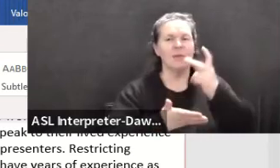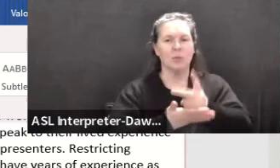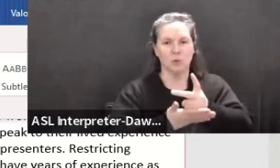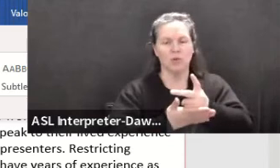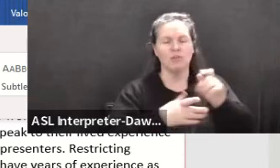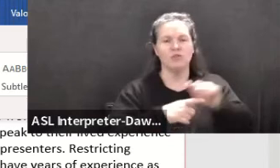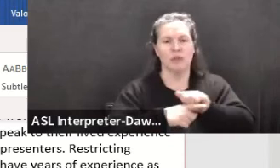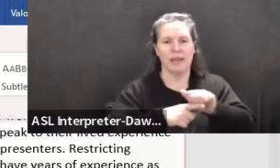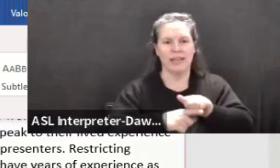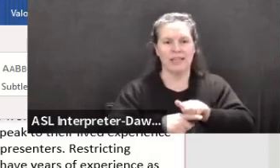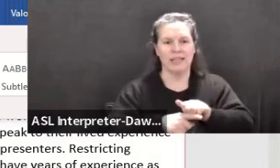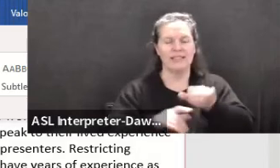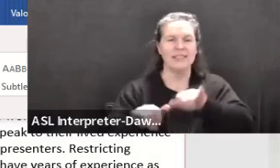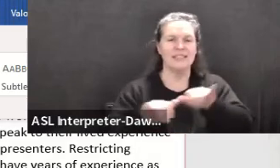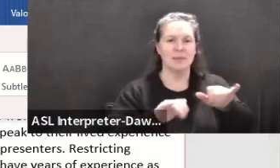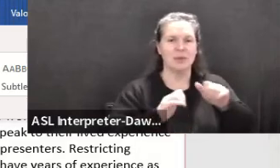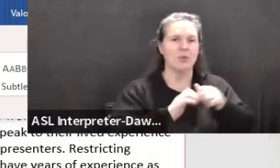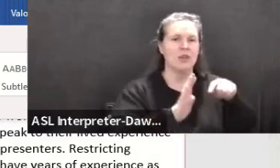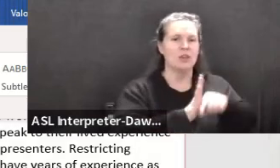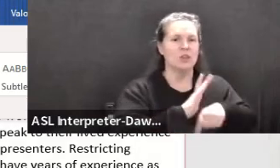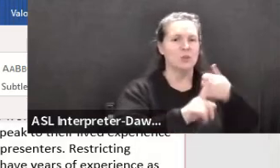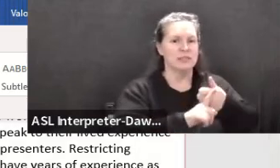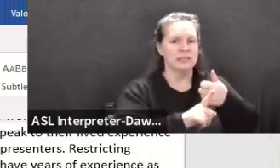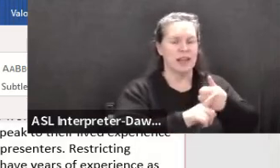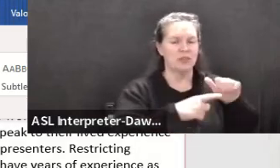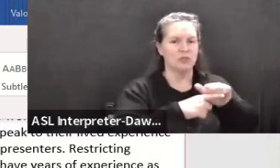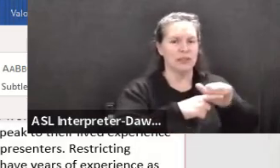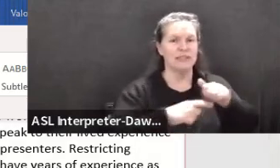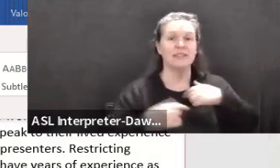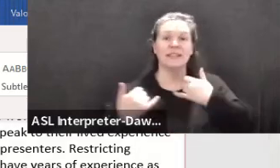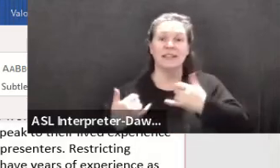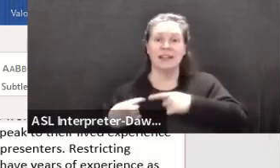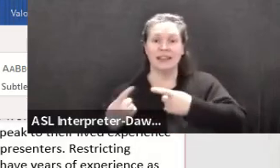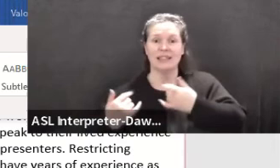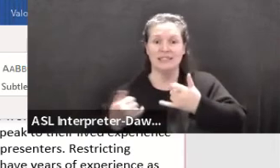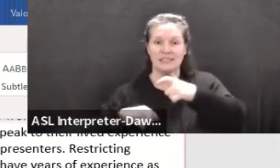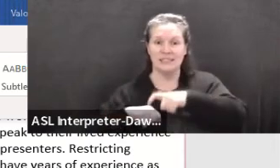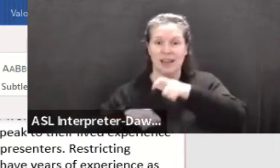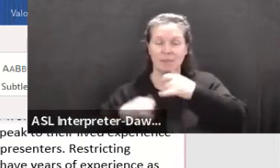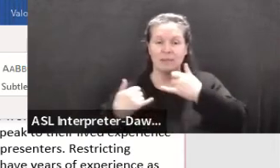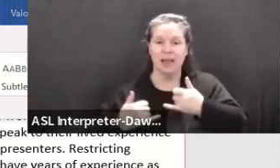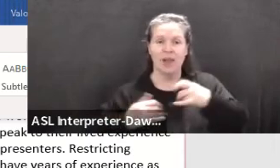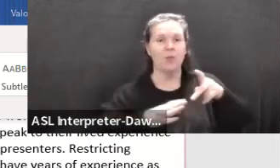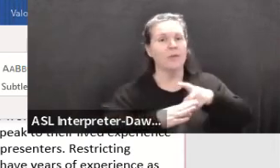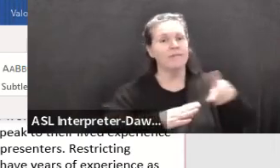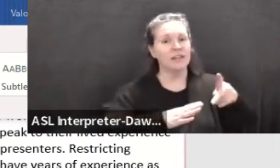similar to the suicide trainings. And at this time, the professional would be able